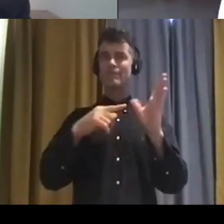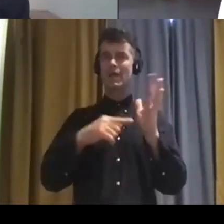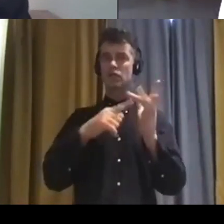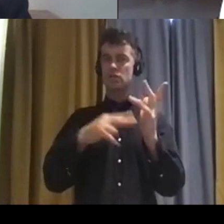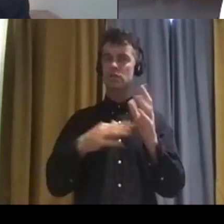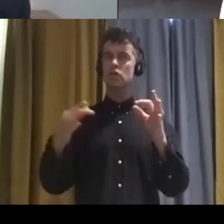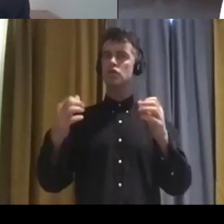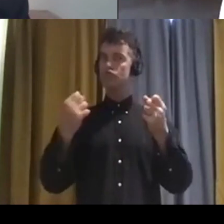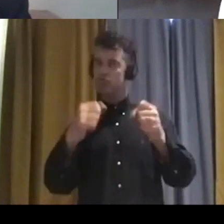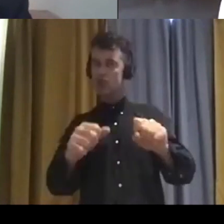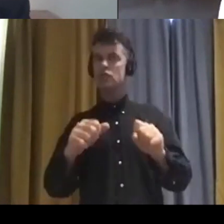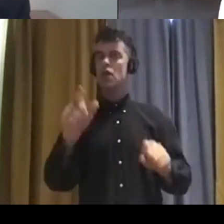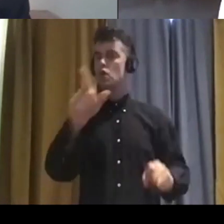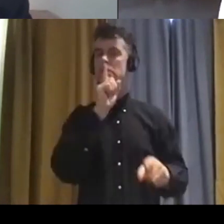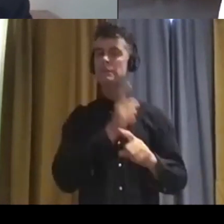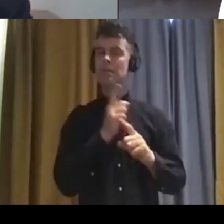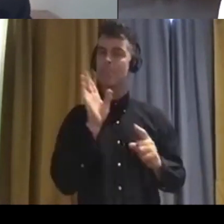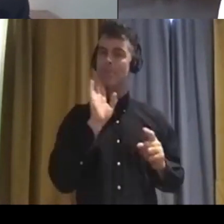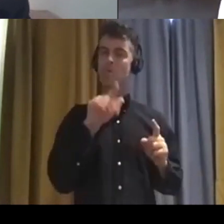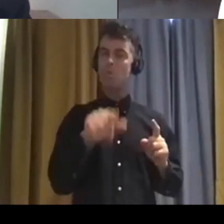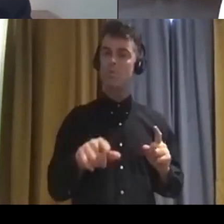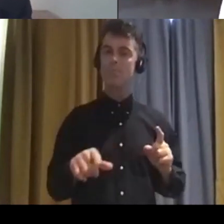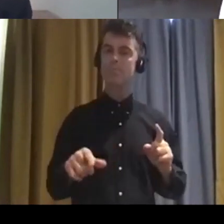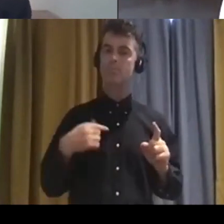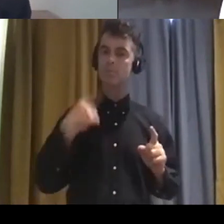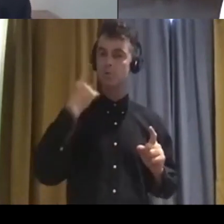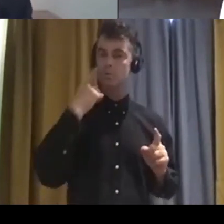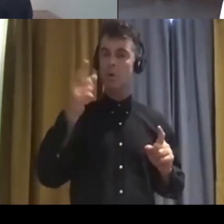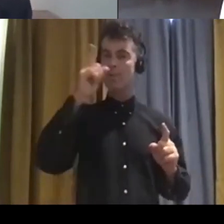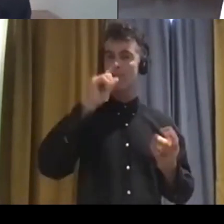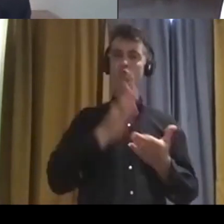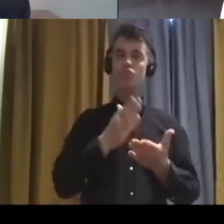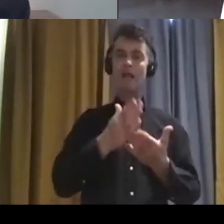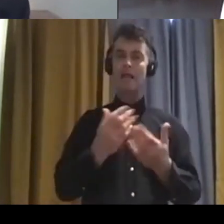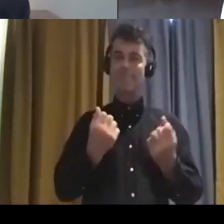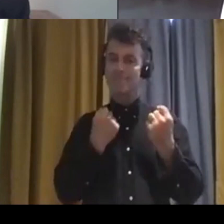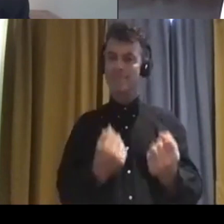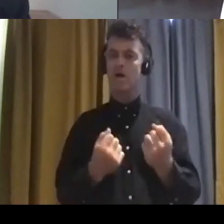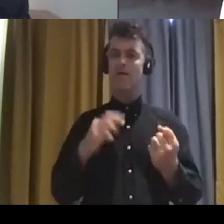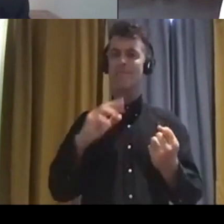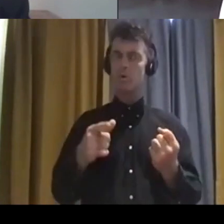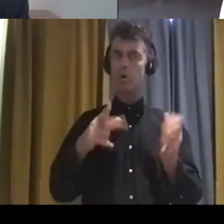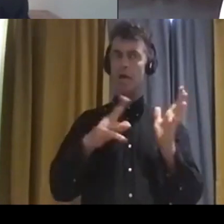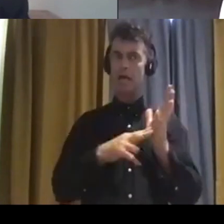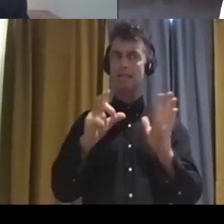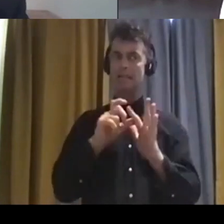Pete is that we saw that people really fought for the scheme and there seems to be that